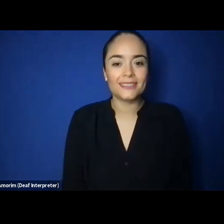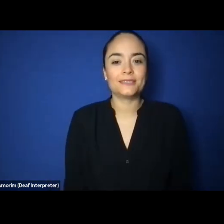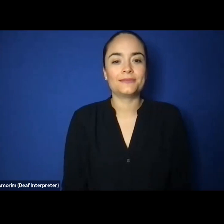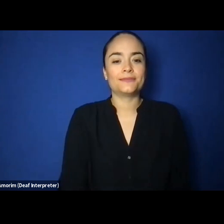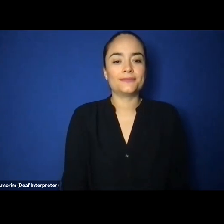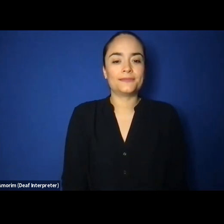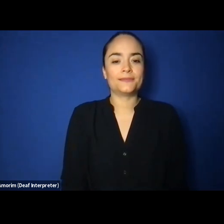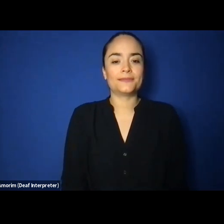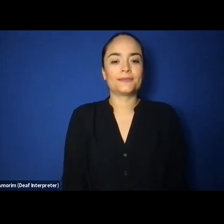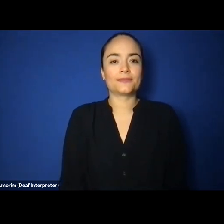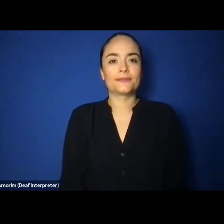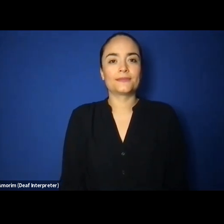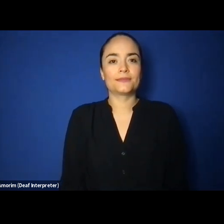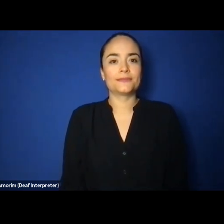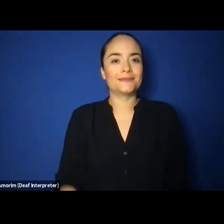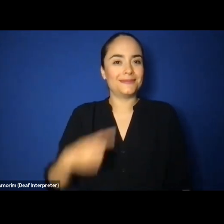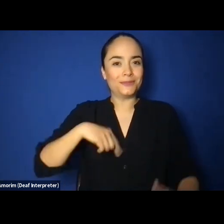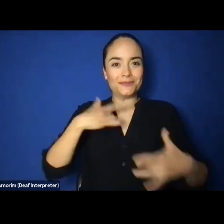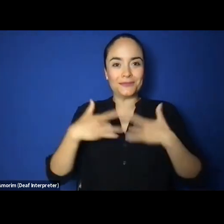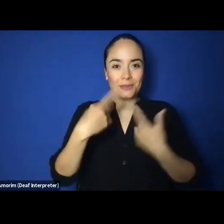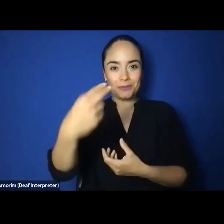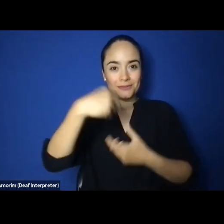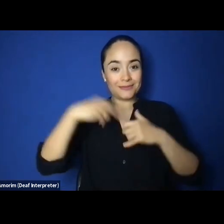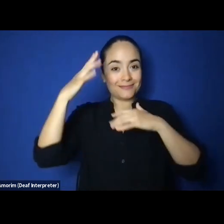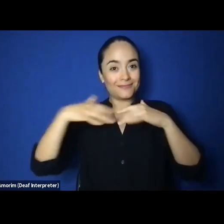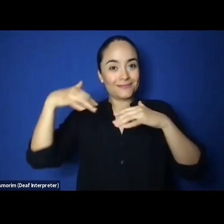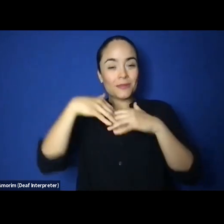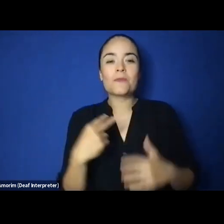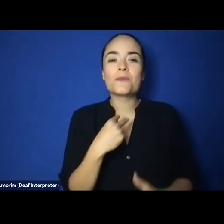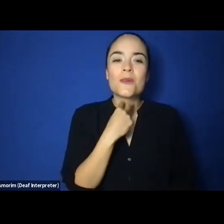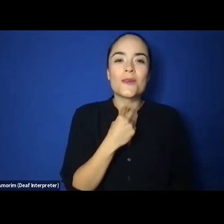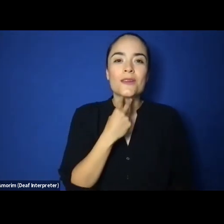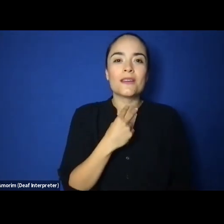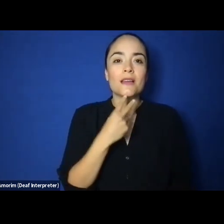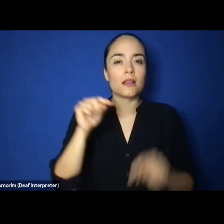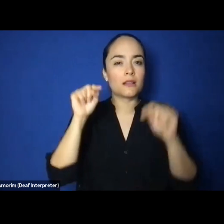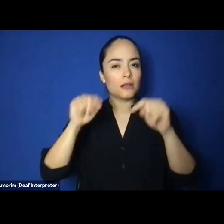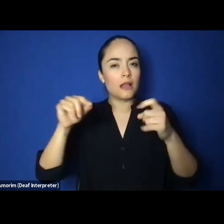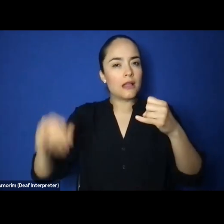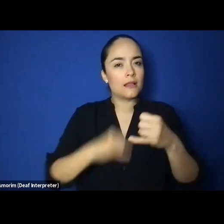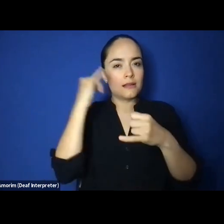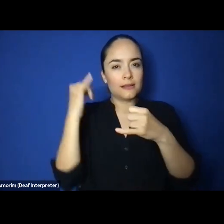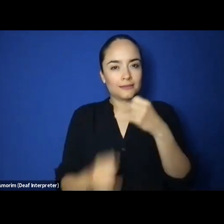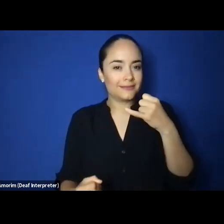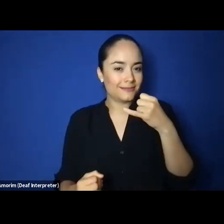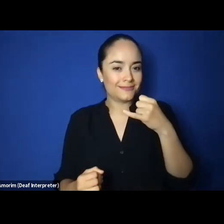Voices. This is our finale for the second season, and what an excellent way to end the season,